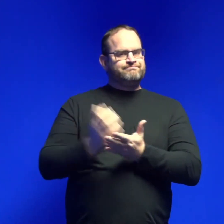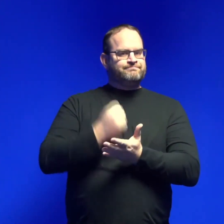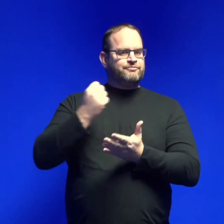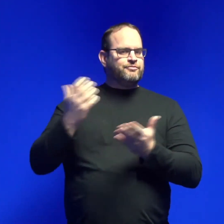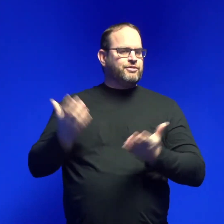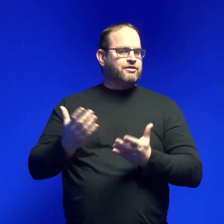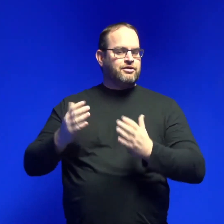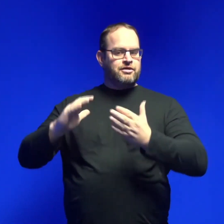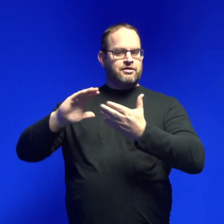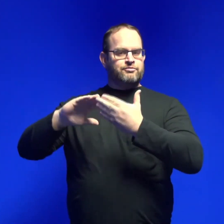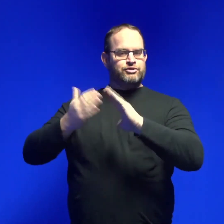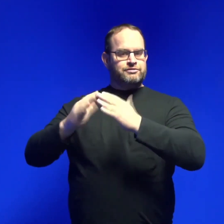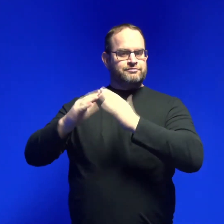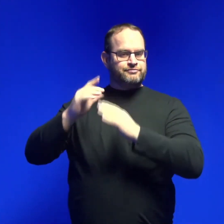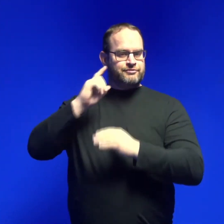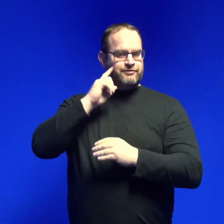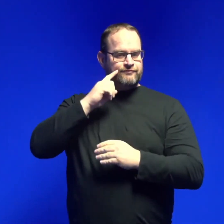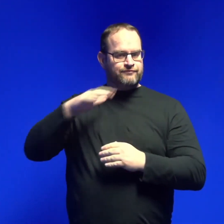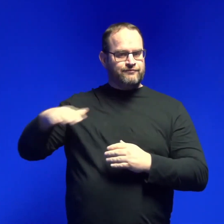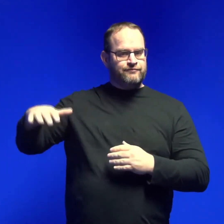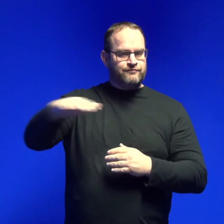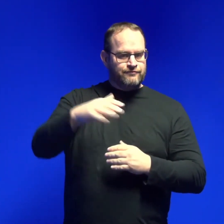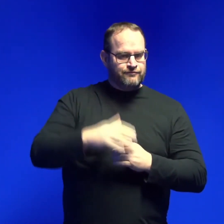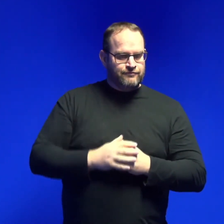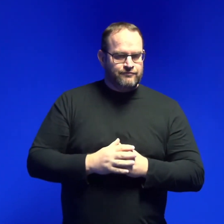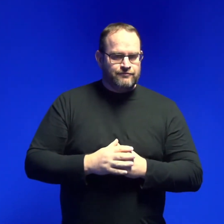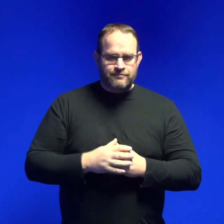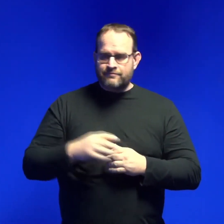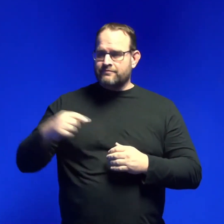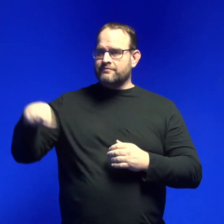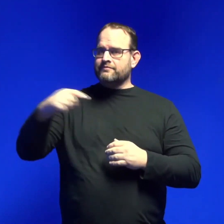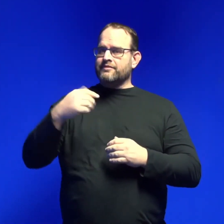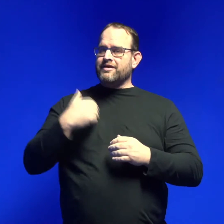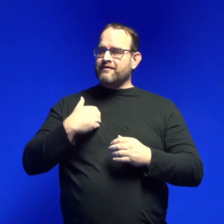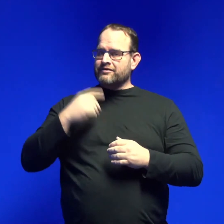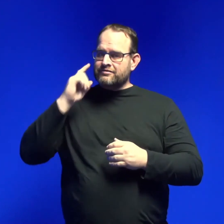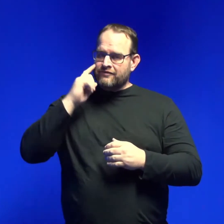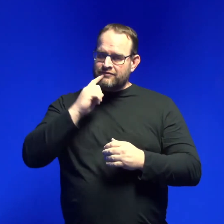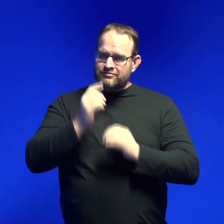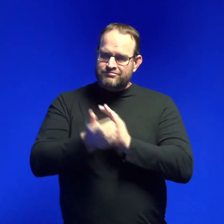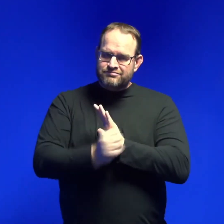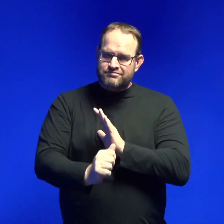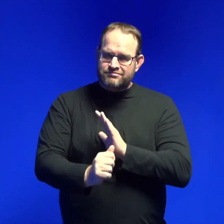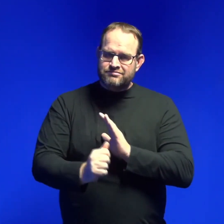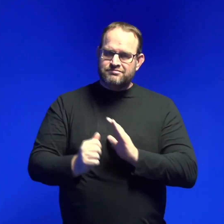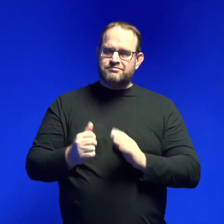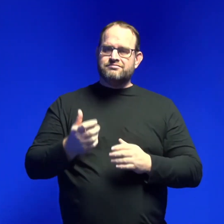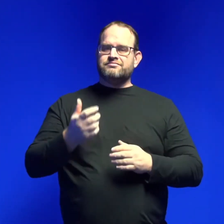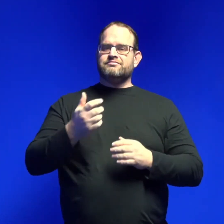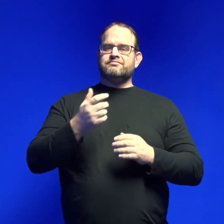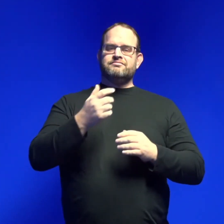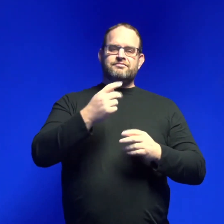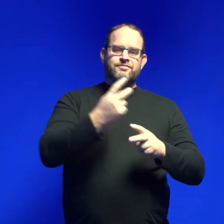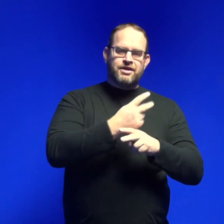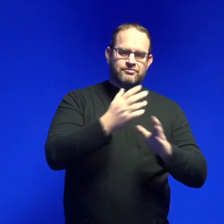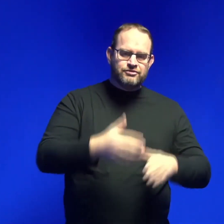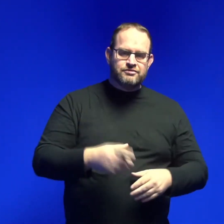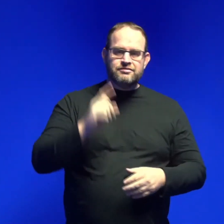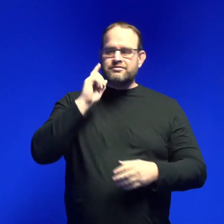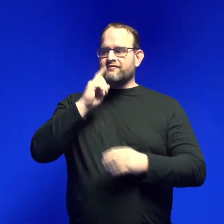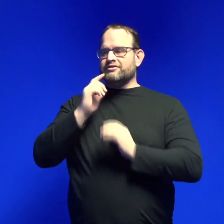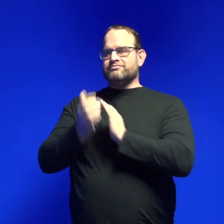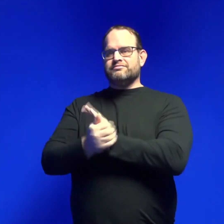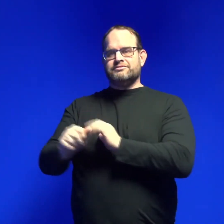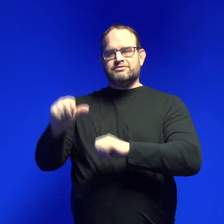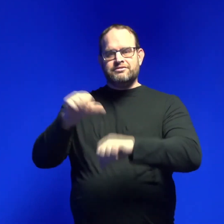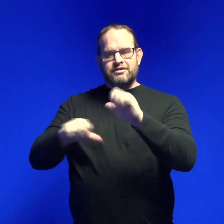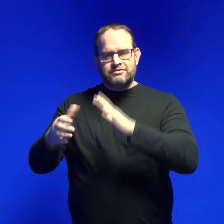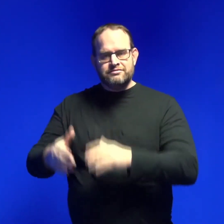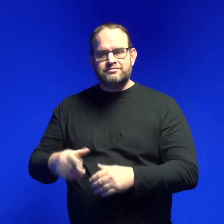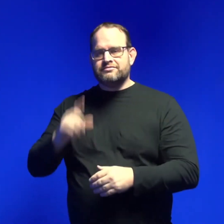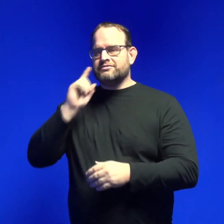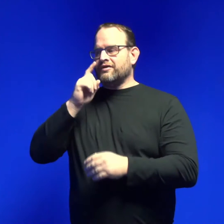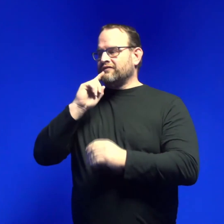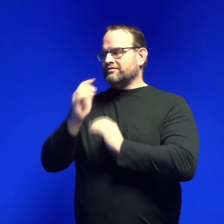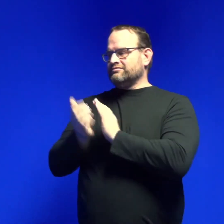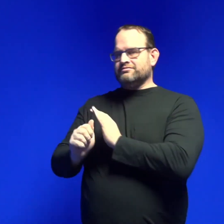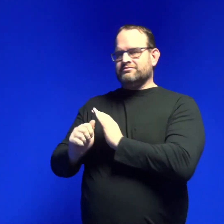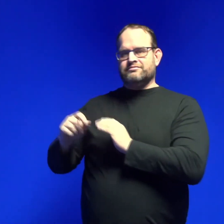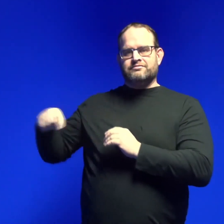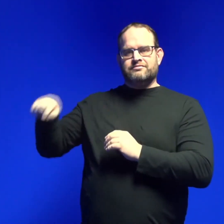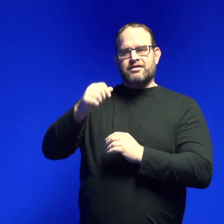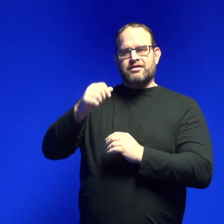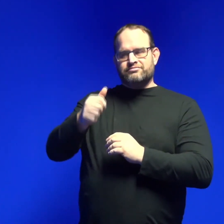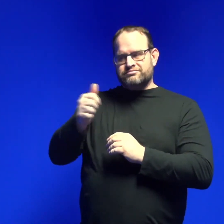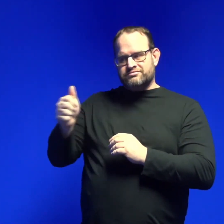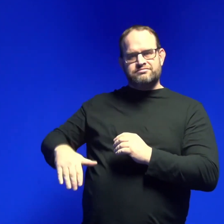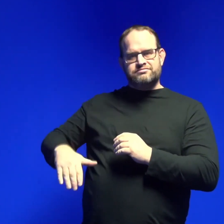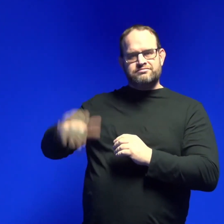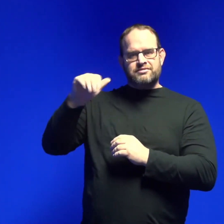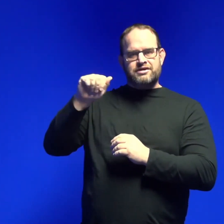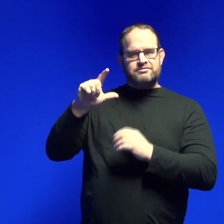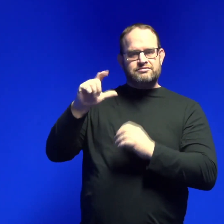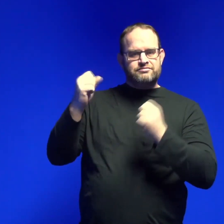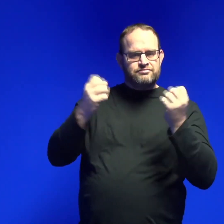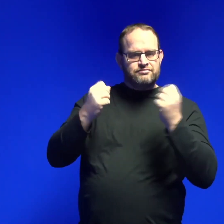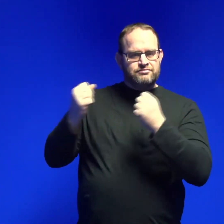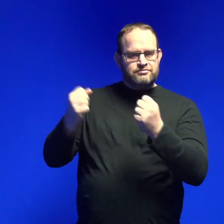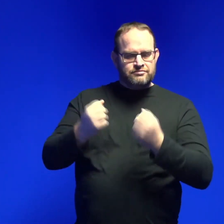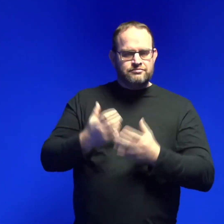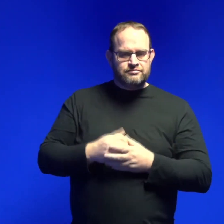The community is home to many Deaf skilled mathematicians and scientists who have grown up with ASL.